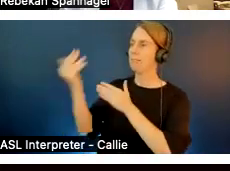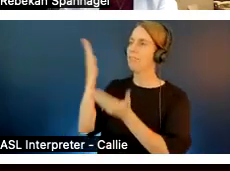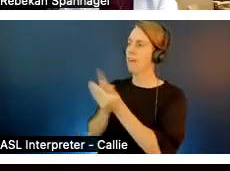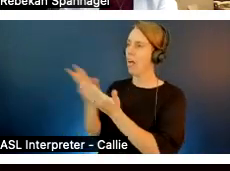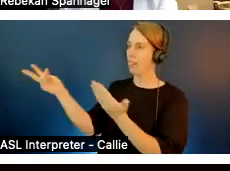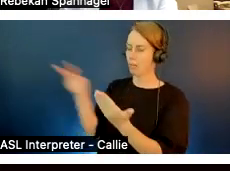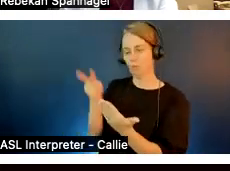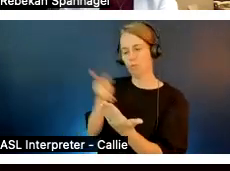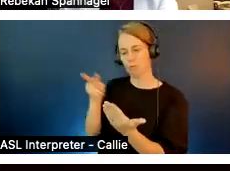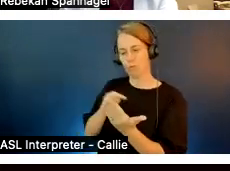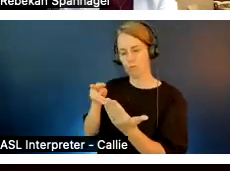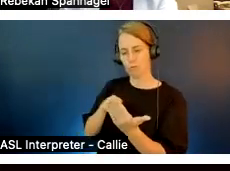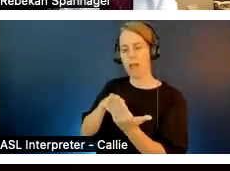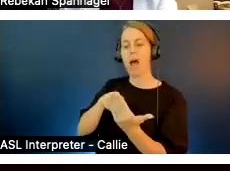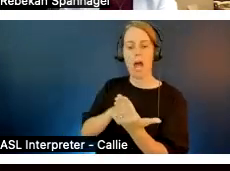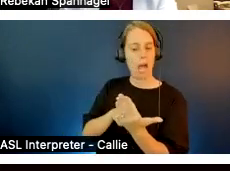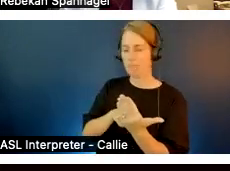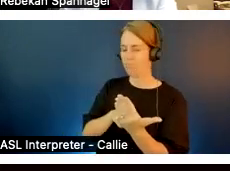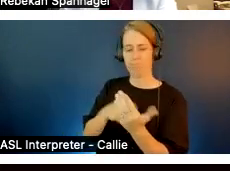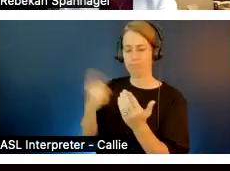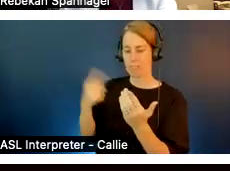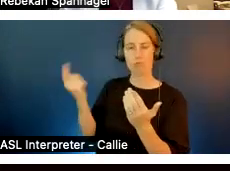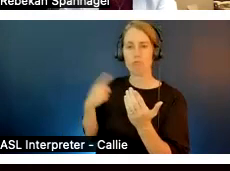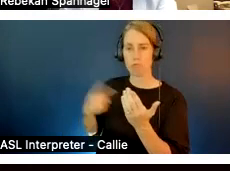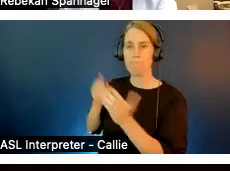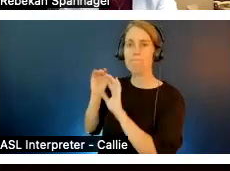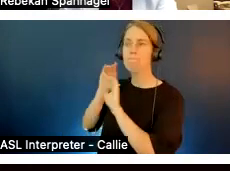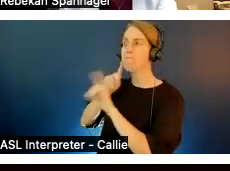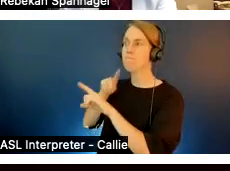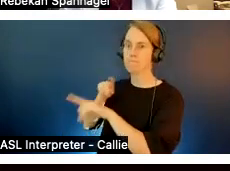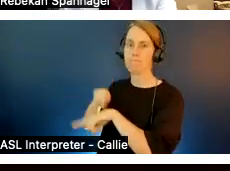so it's important to if you don't already have that information to request that and i